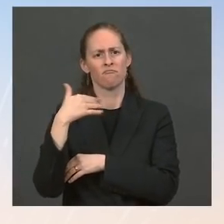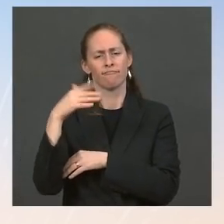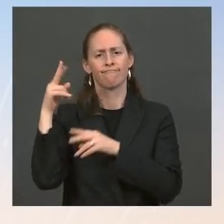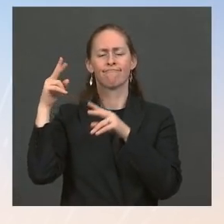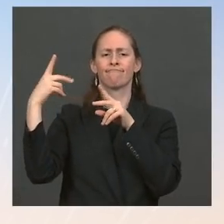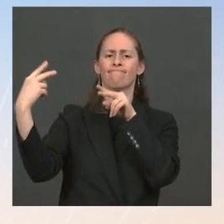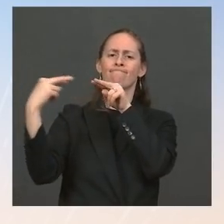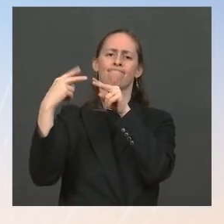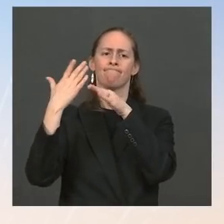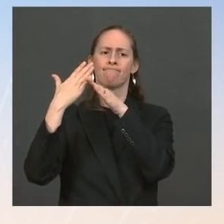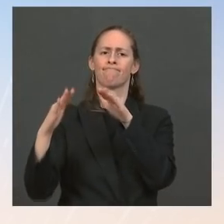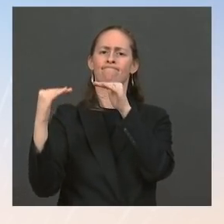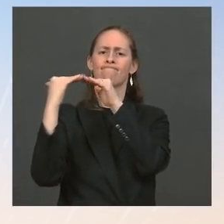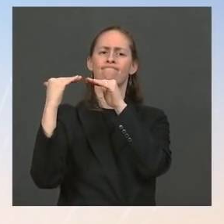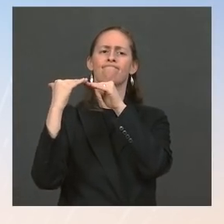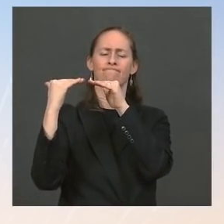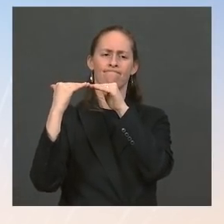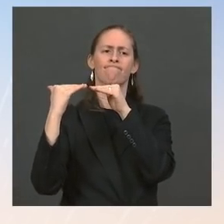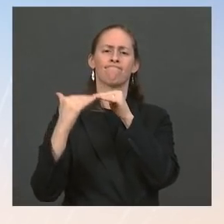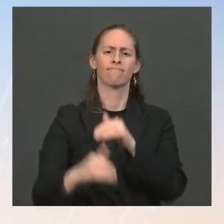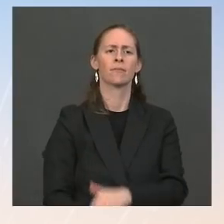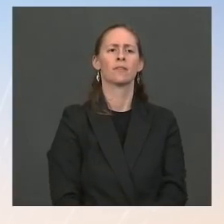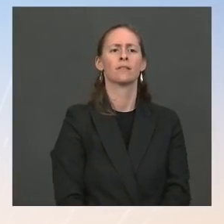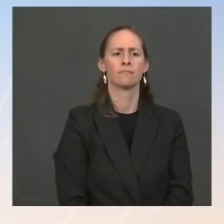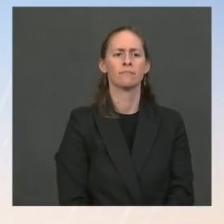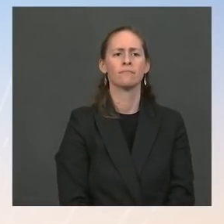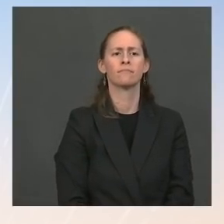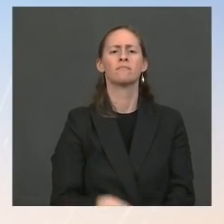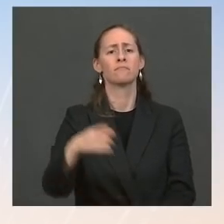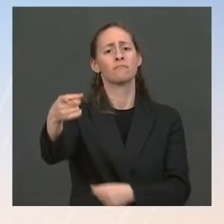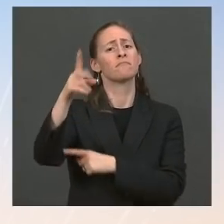She's not looking for a cushy role here -- no Vice President is, no President is --